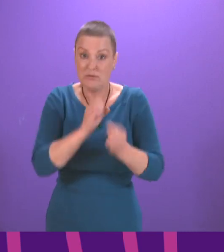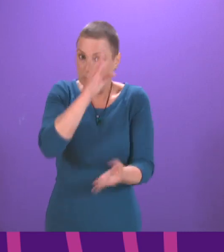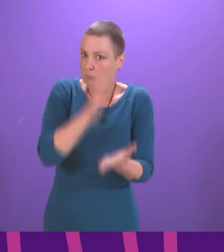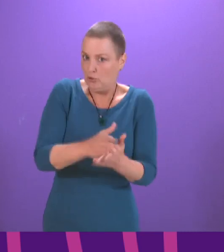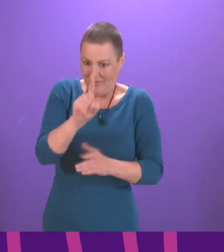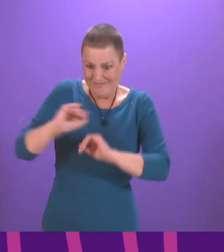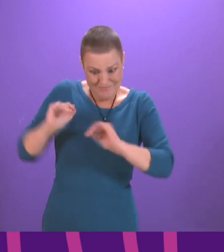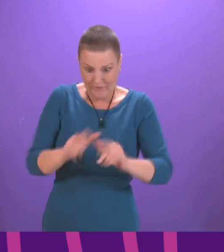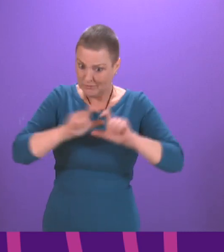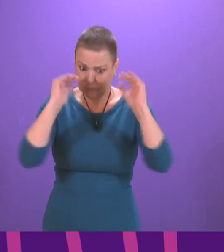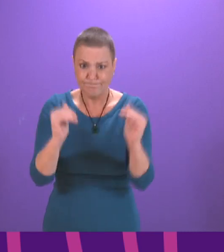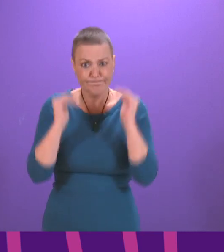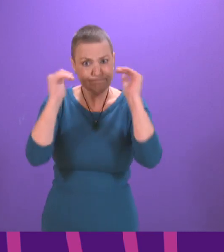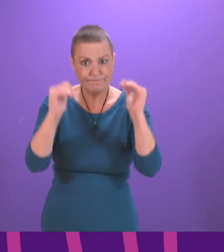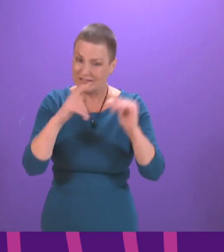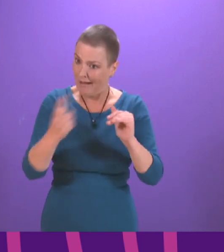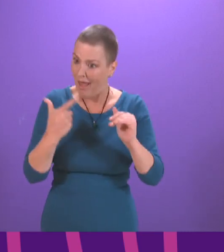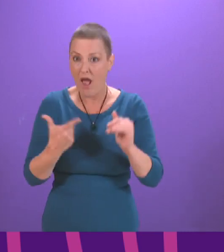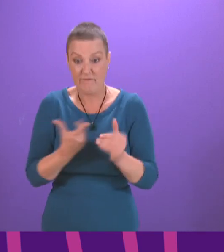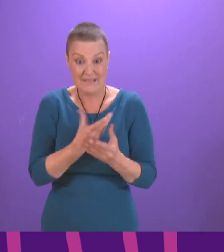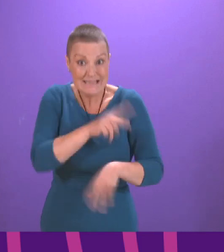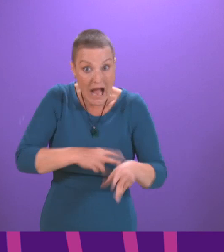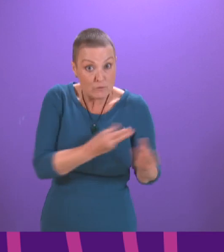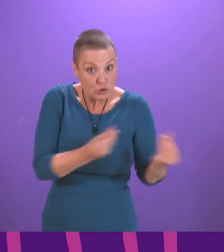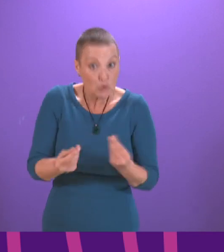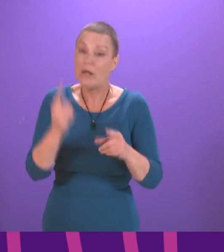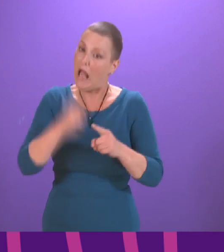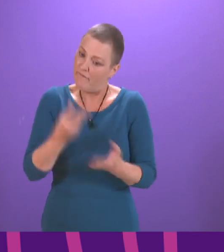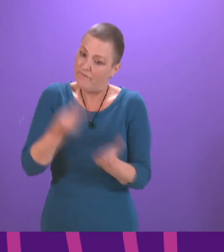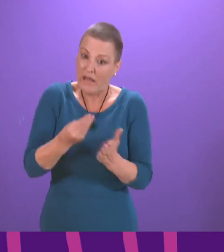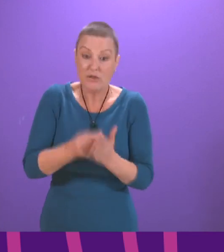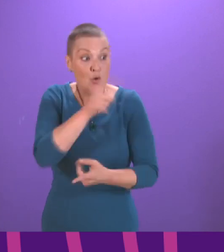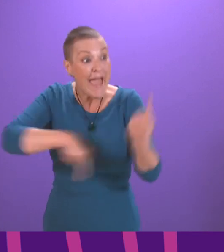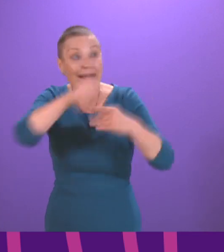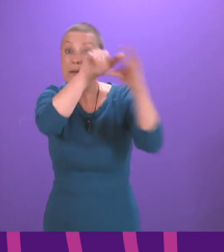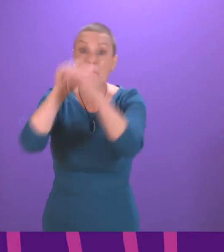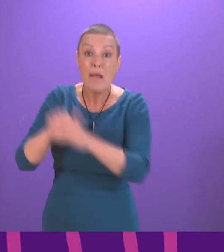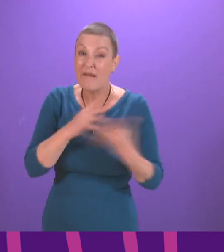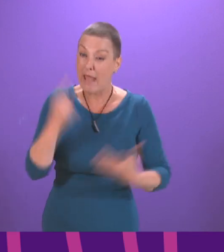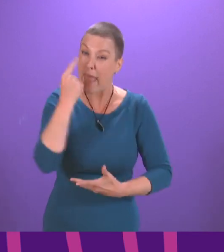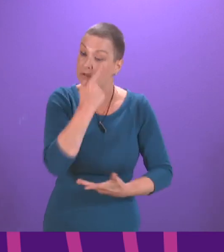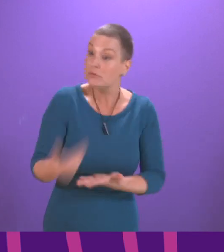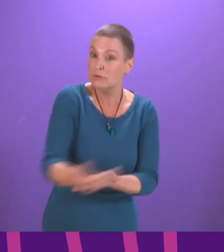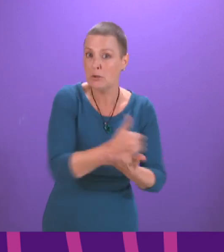that those services have the support that they need. If a member has any evidence of a reduction in packages happening in any part of the country, they can draw that to the